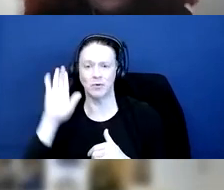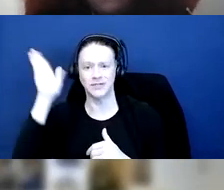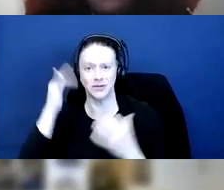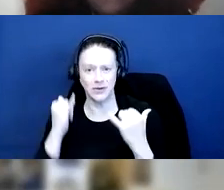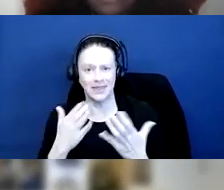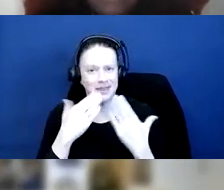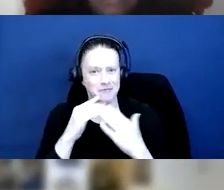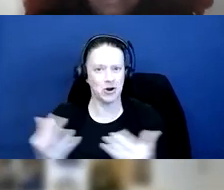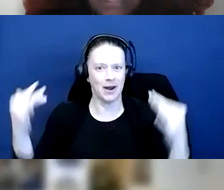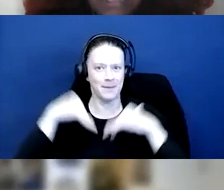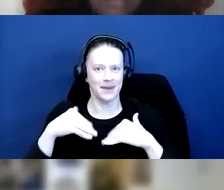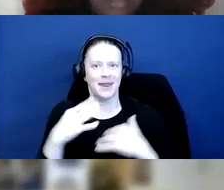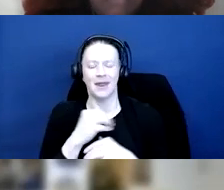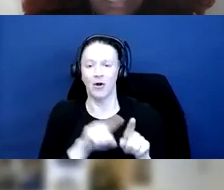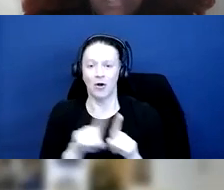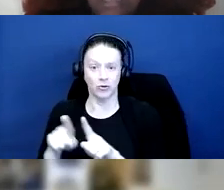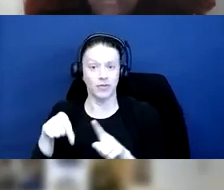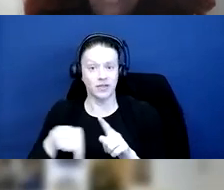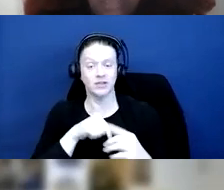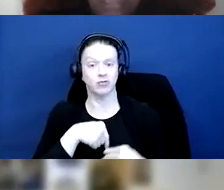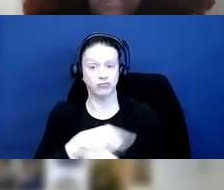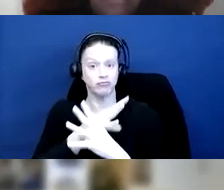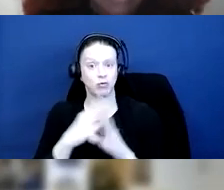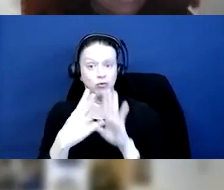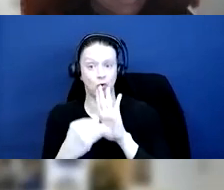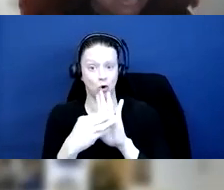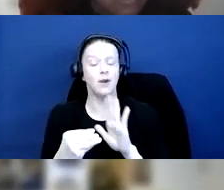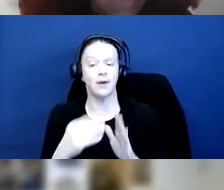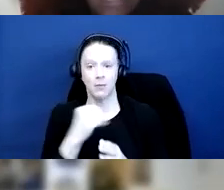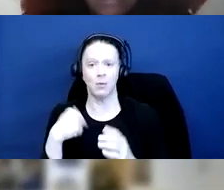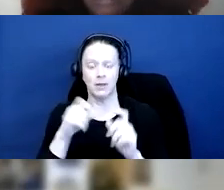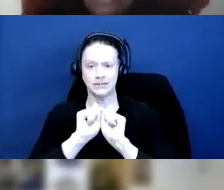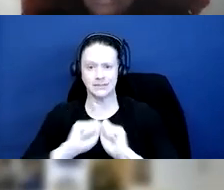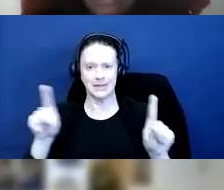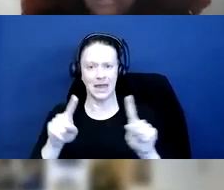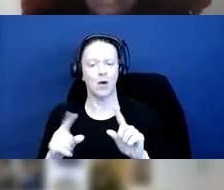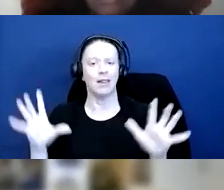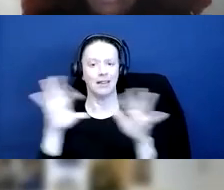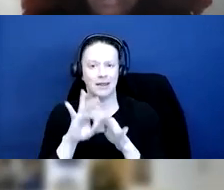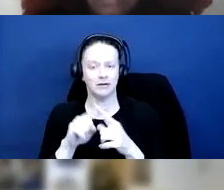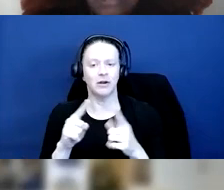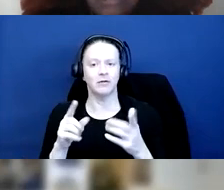This was recorded and we will send out a link to the recording in like two weeks because it does need to be translated